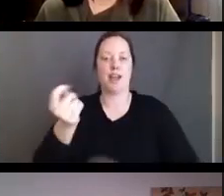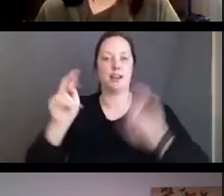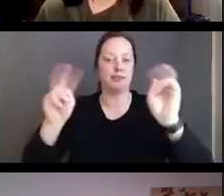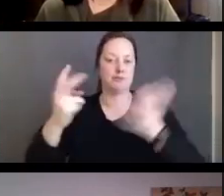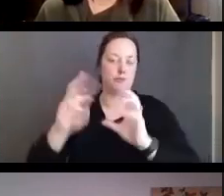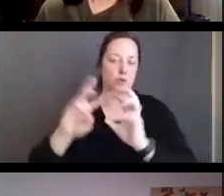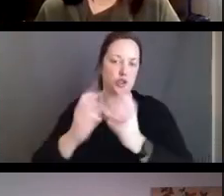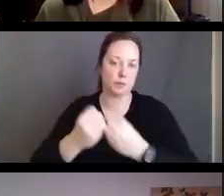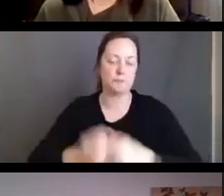Insert, pages, and themes.